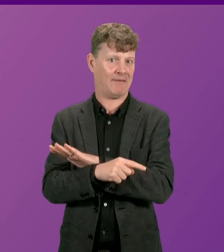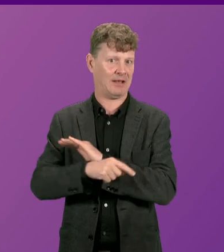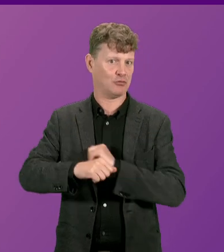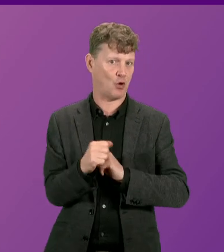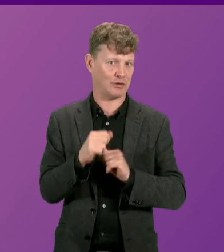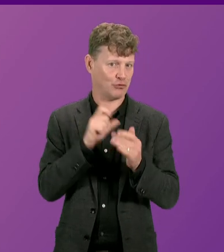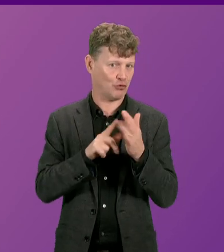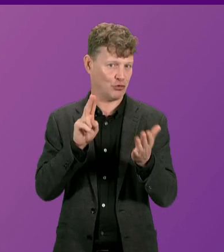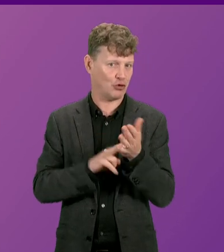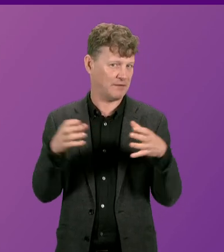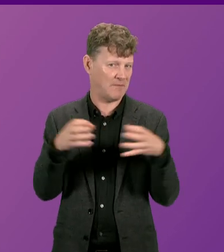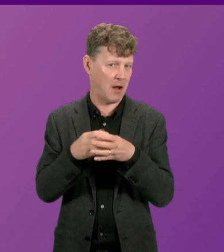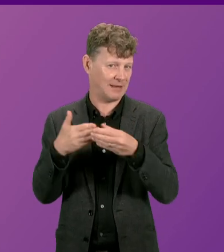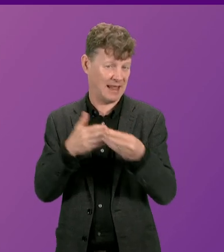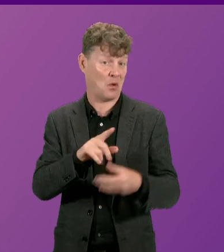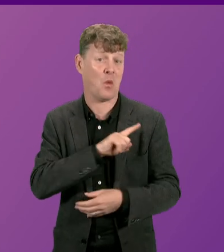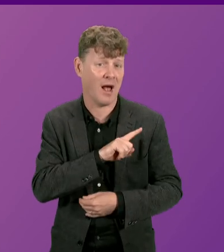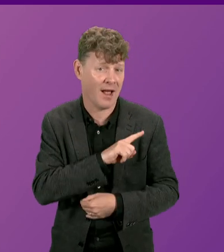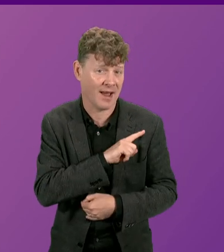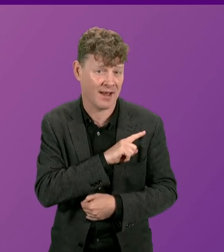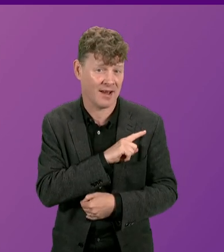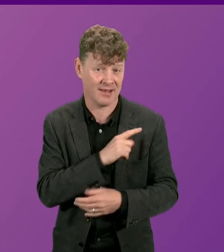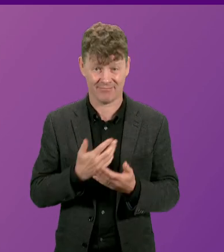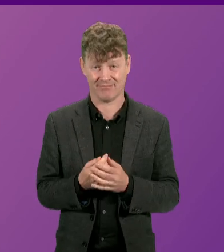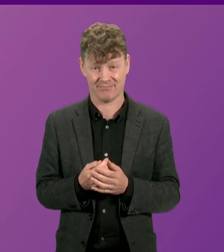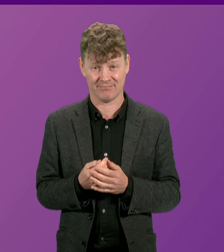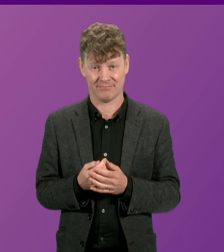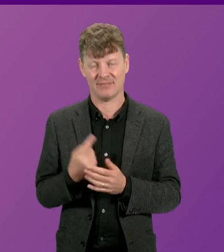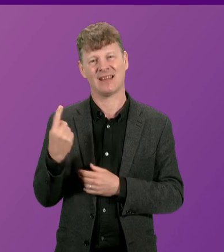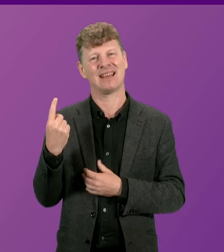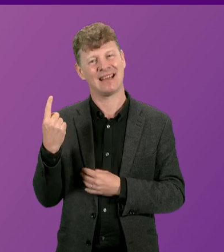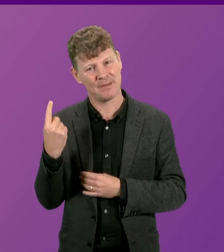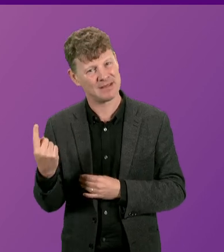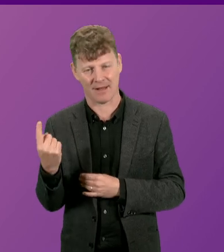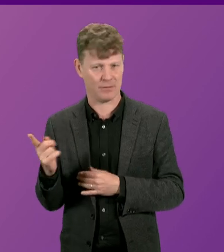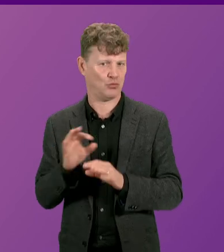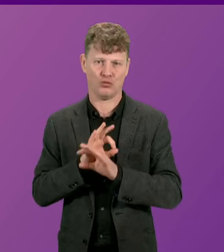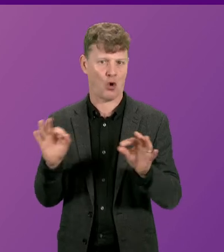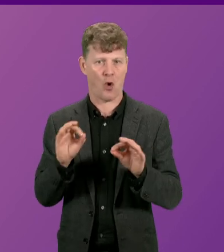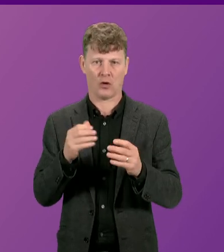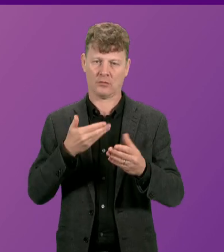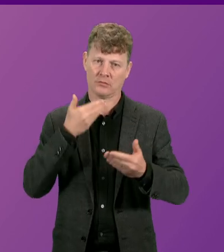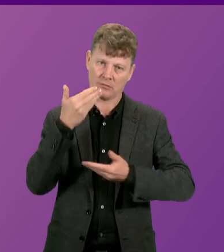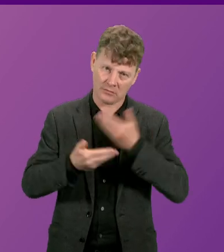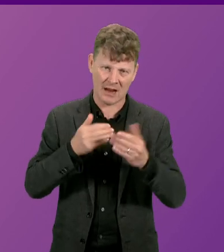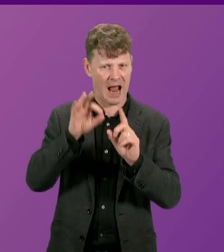Party is that he is not presenting an accurate picture of the remarks that I have made.